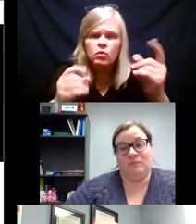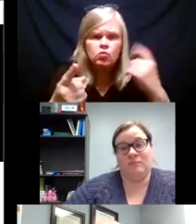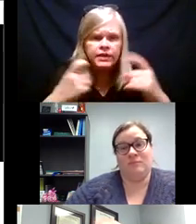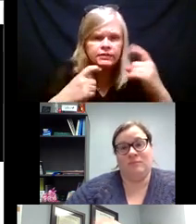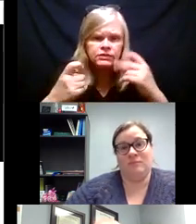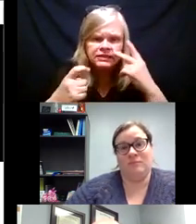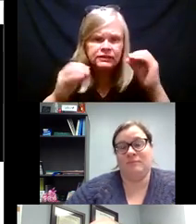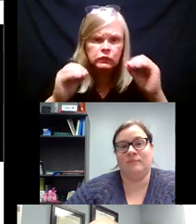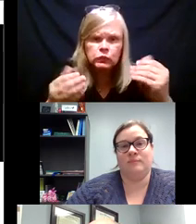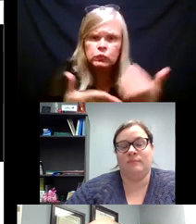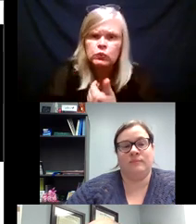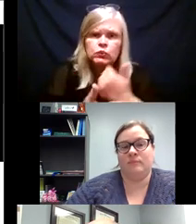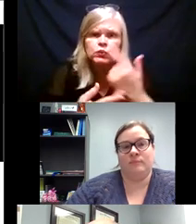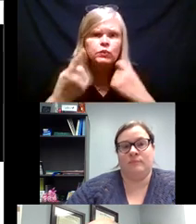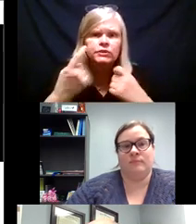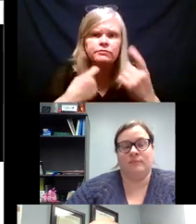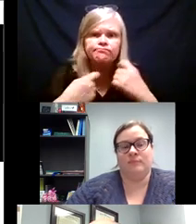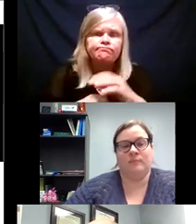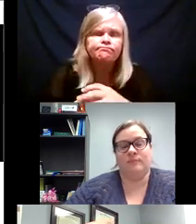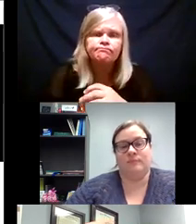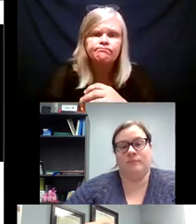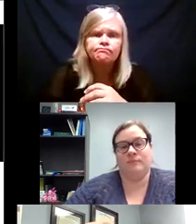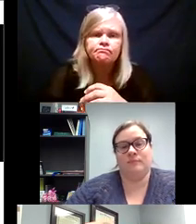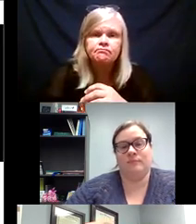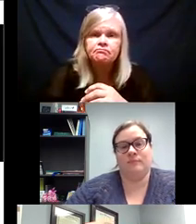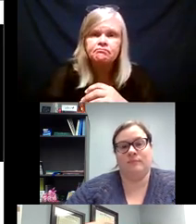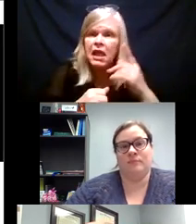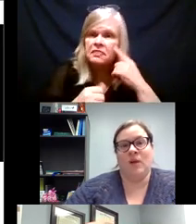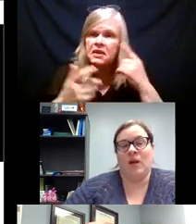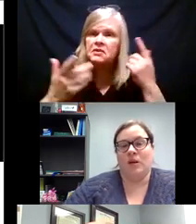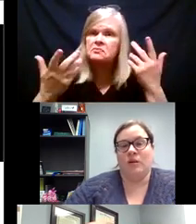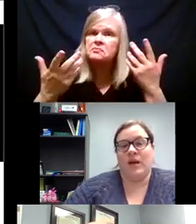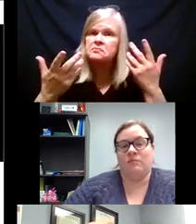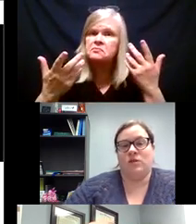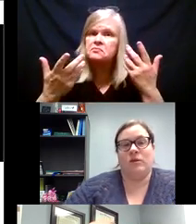WE MAY BE GOOD TO GO. >> Sonci: YEAH.